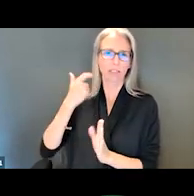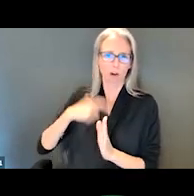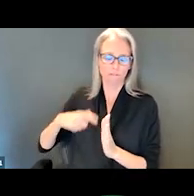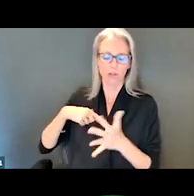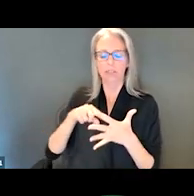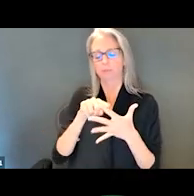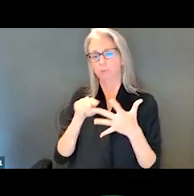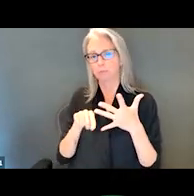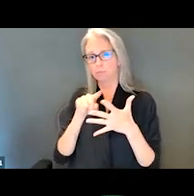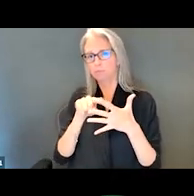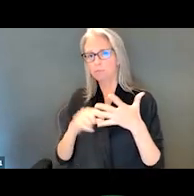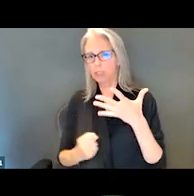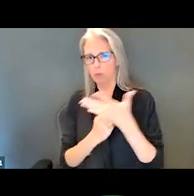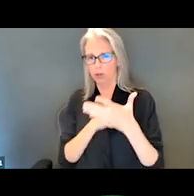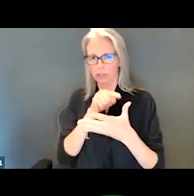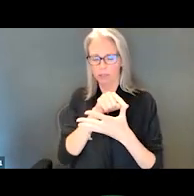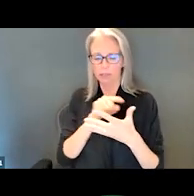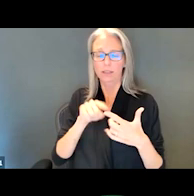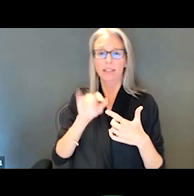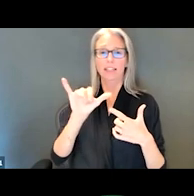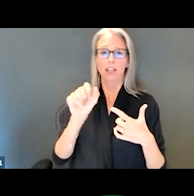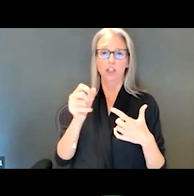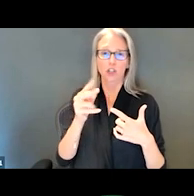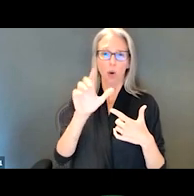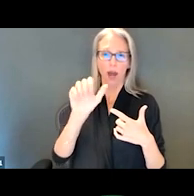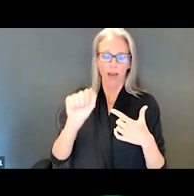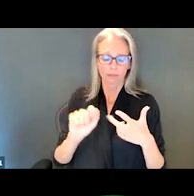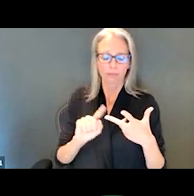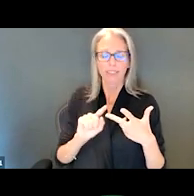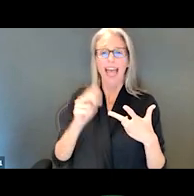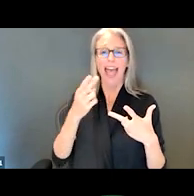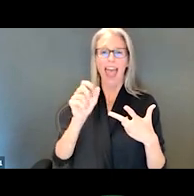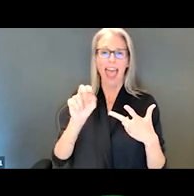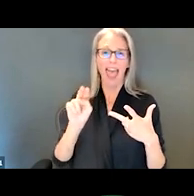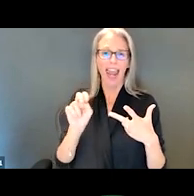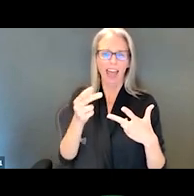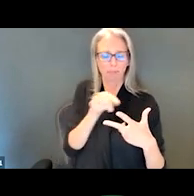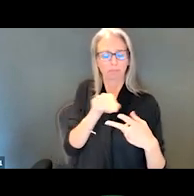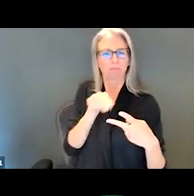Hannah, as you know, also organized the organized and hosted the social hours.